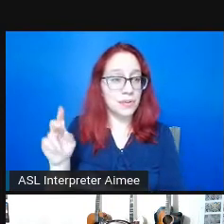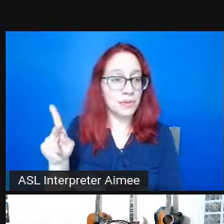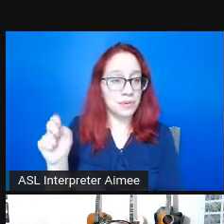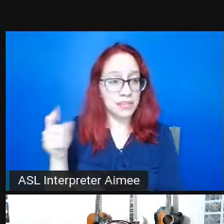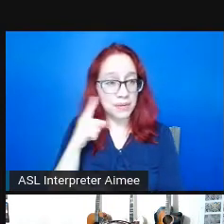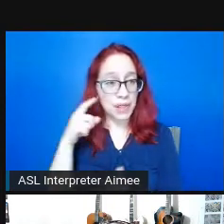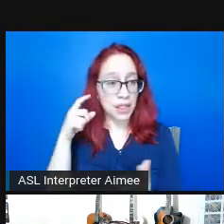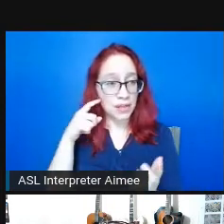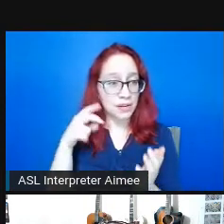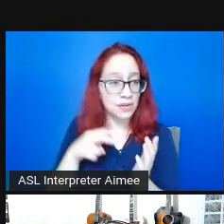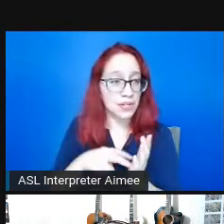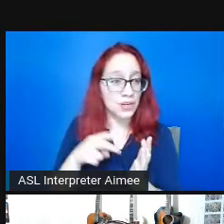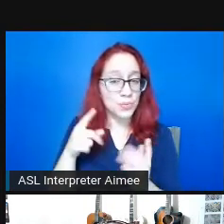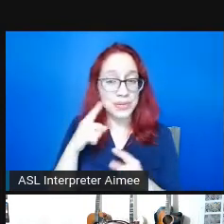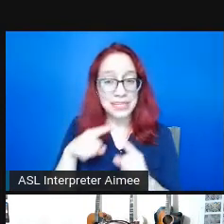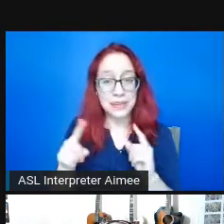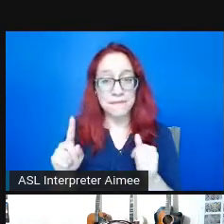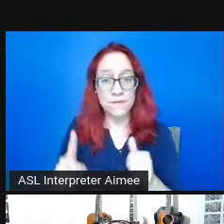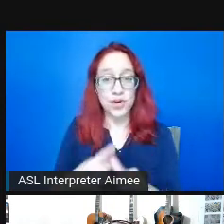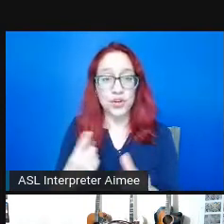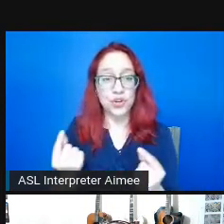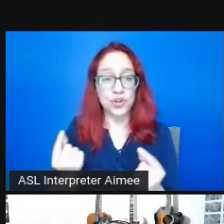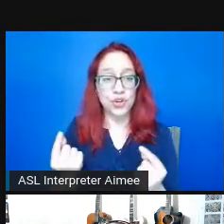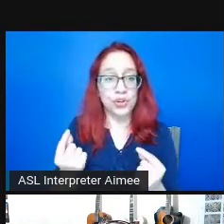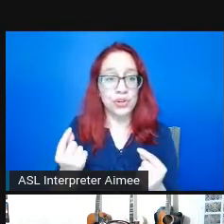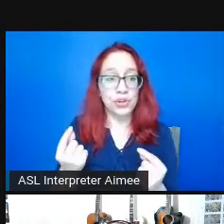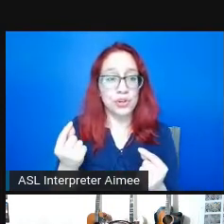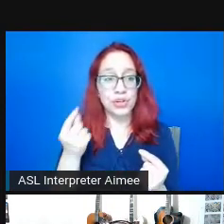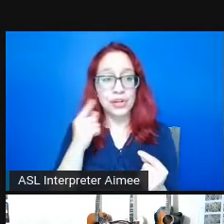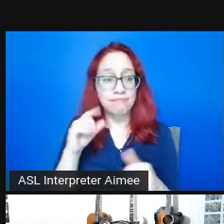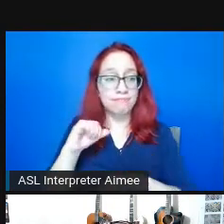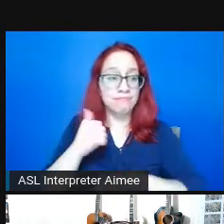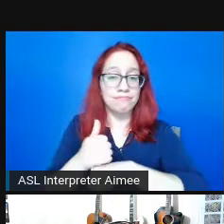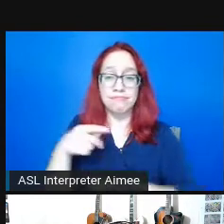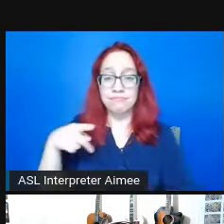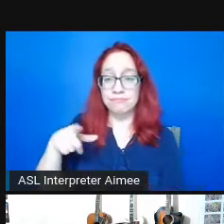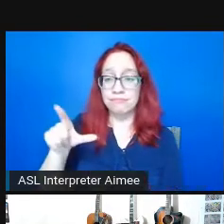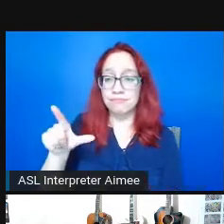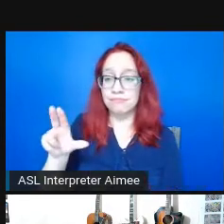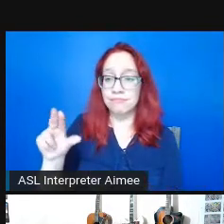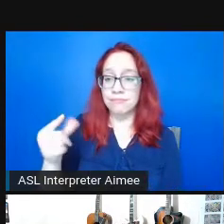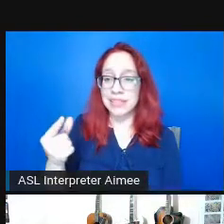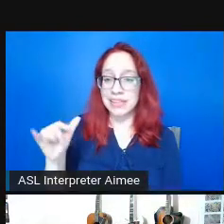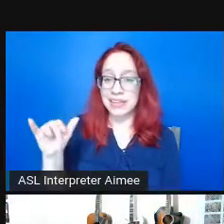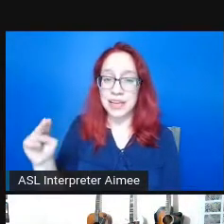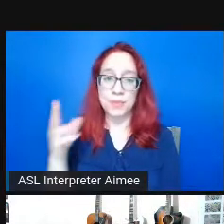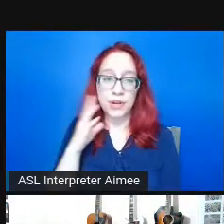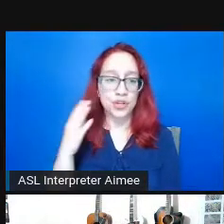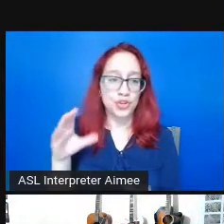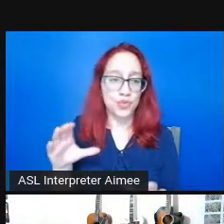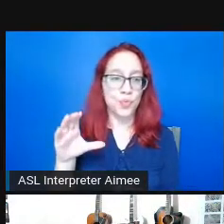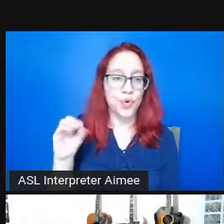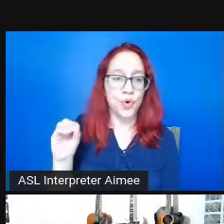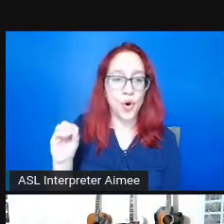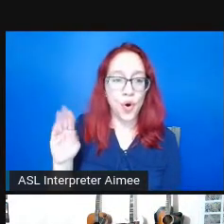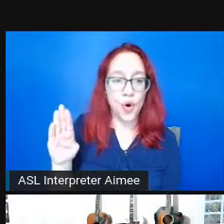What I'll need to do first is enable the plugins for these. Let's do the Coblocks ones first, so let's activate that one.